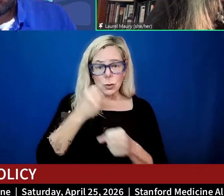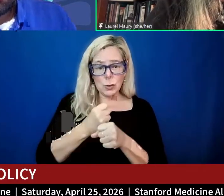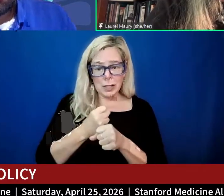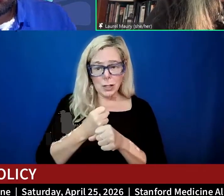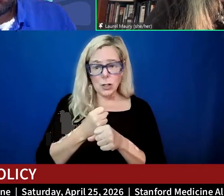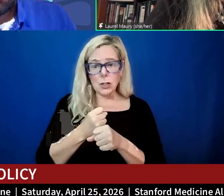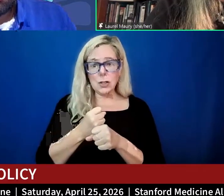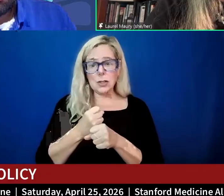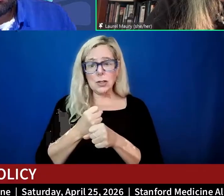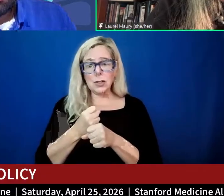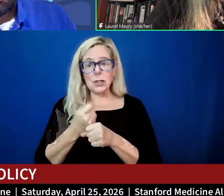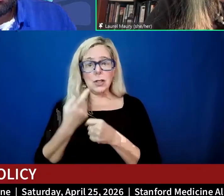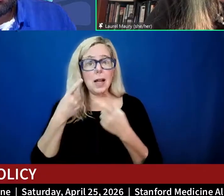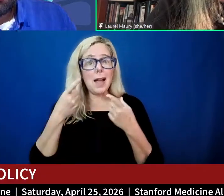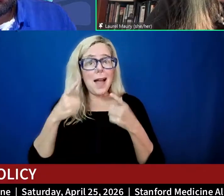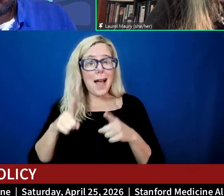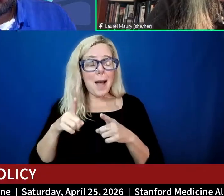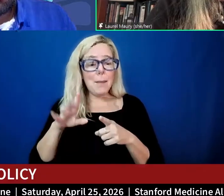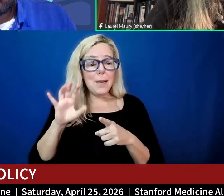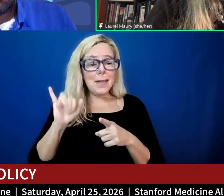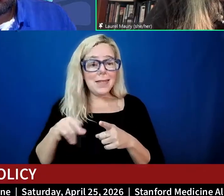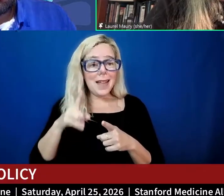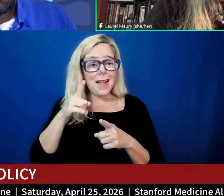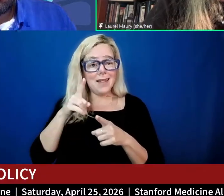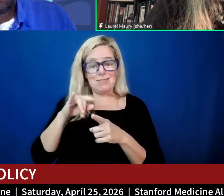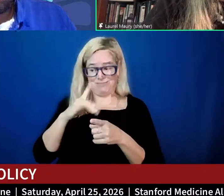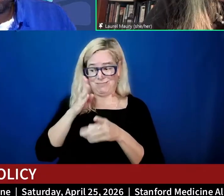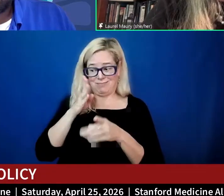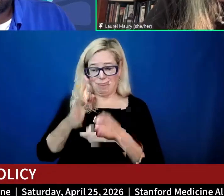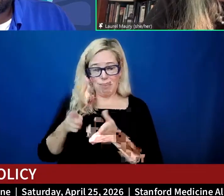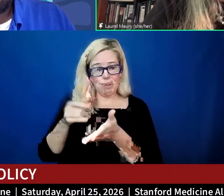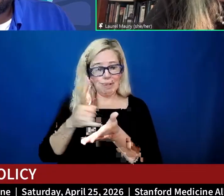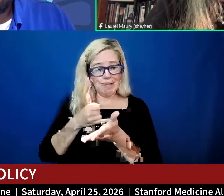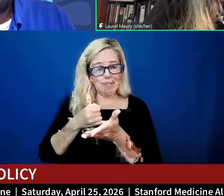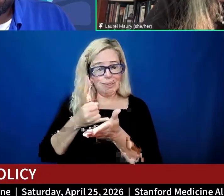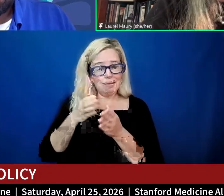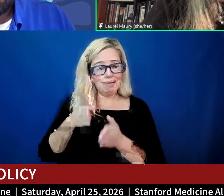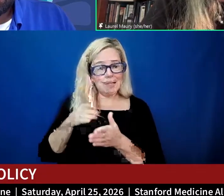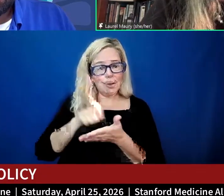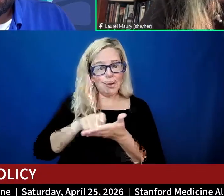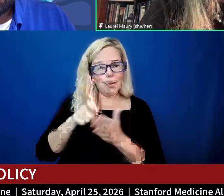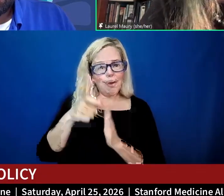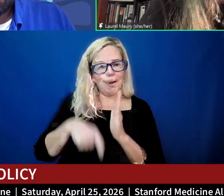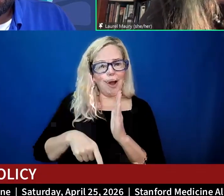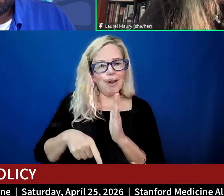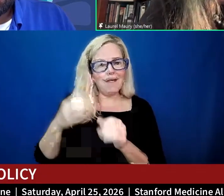and the journalist got fired. Um suddenly she the article was supposed to run. Hopkins threatened